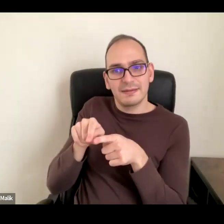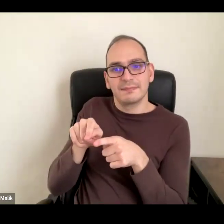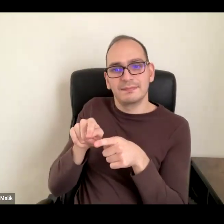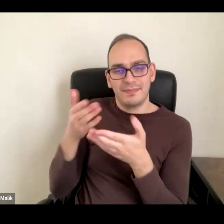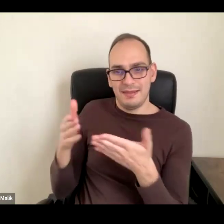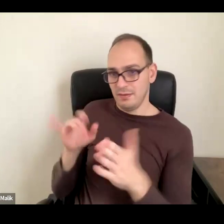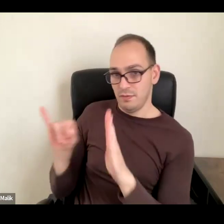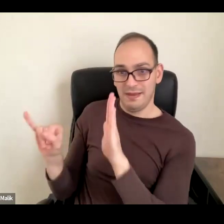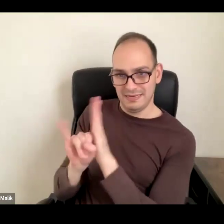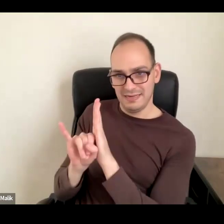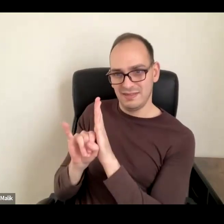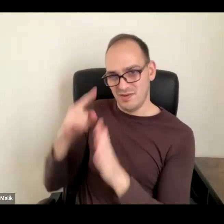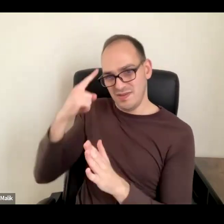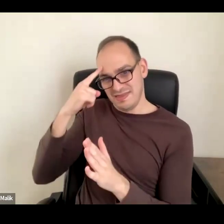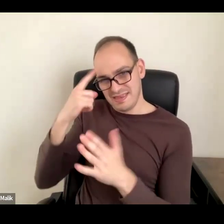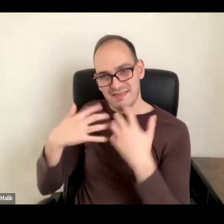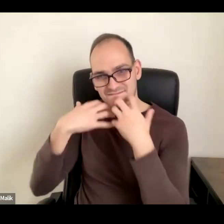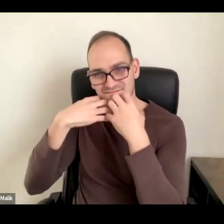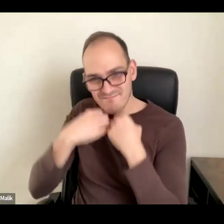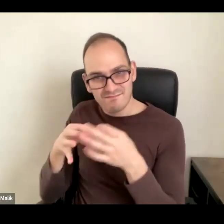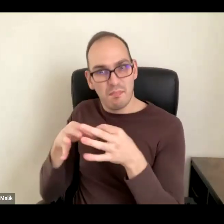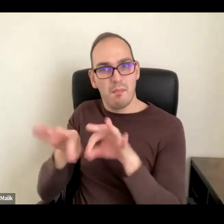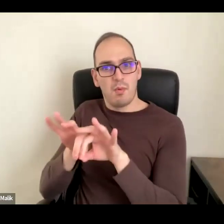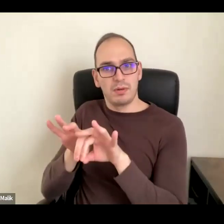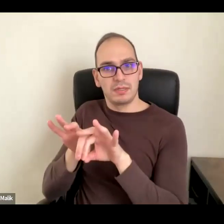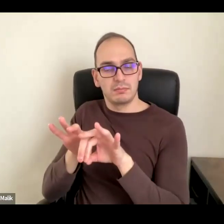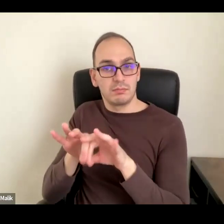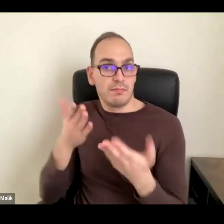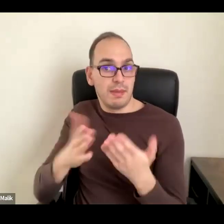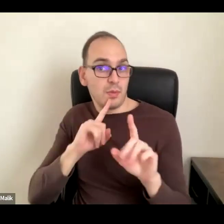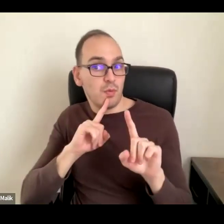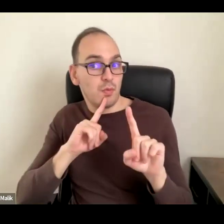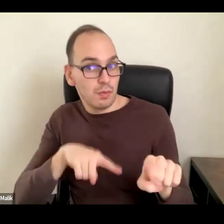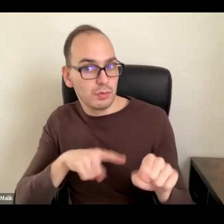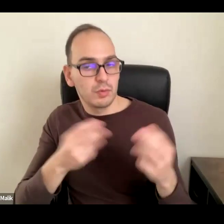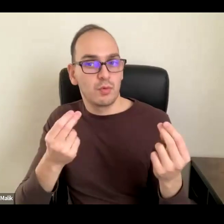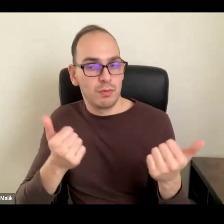identified that you think might be very important to the Tribe, they will respond quickly to you.